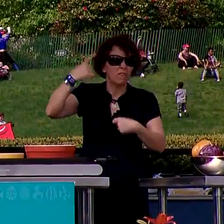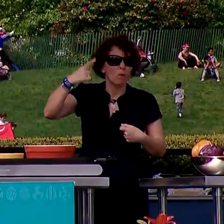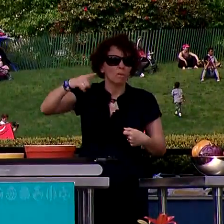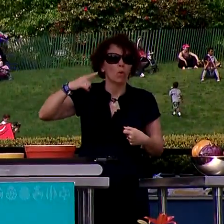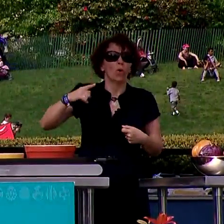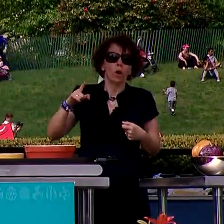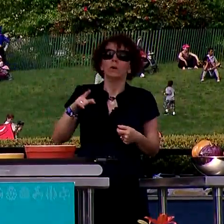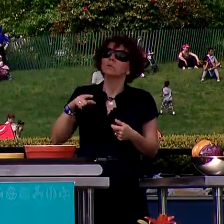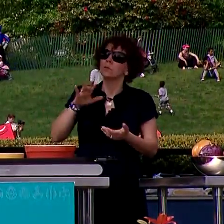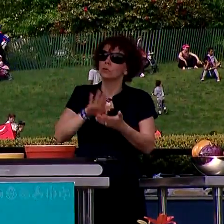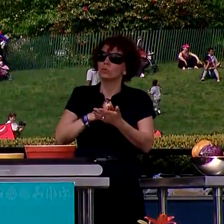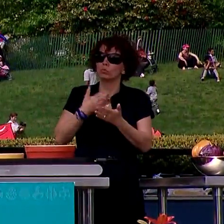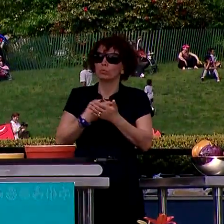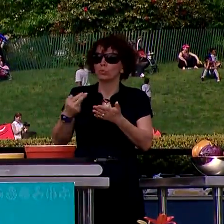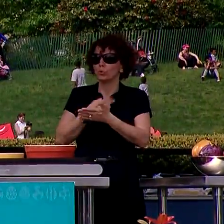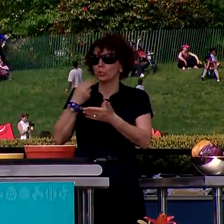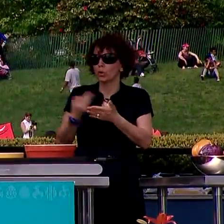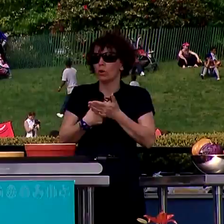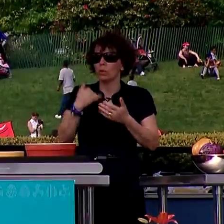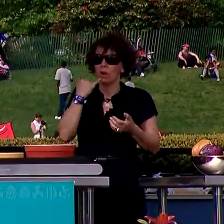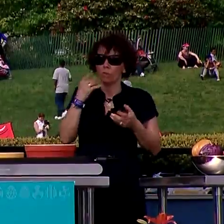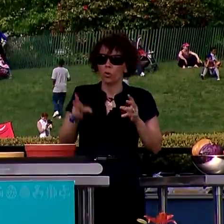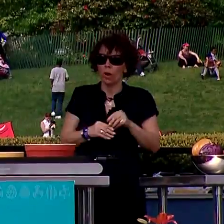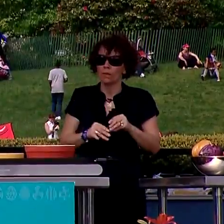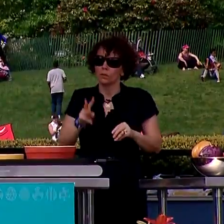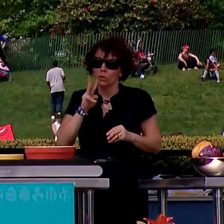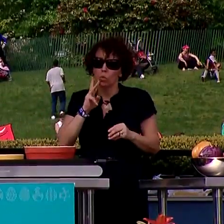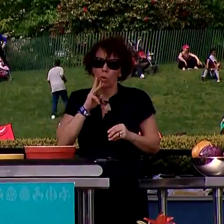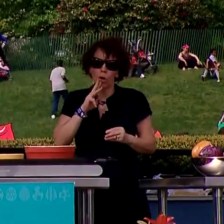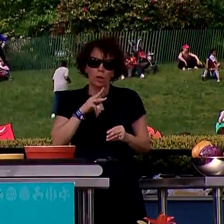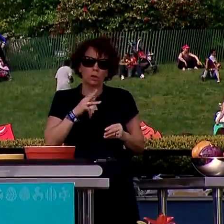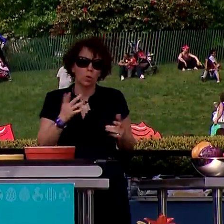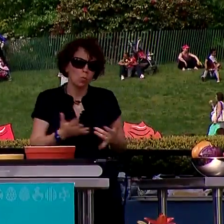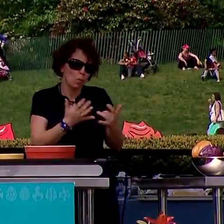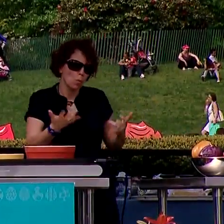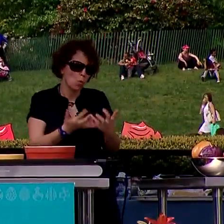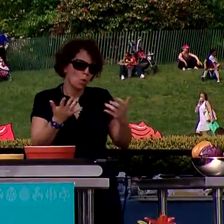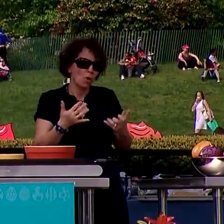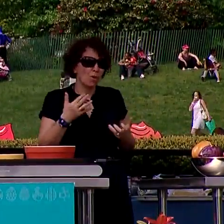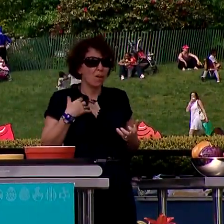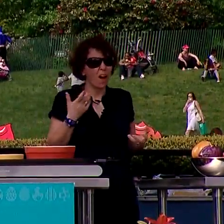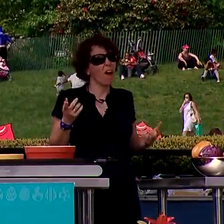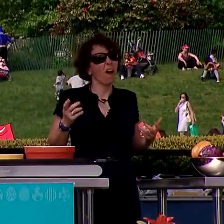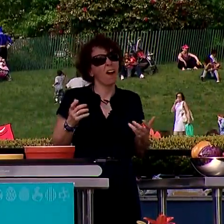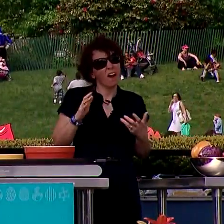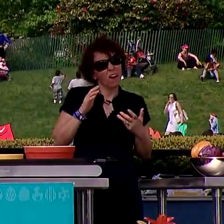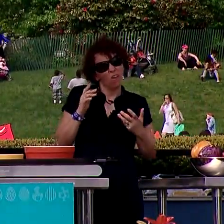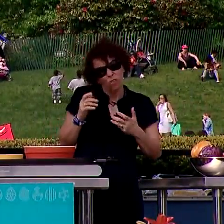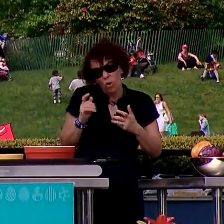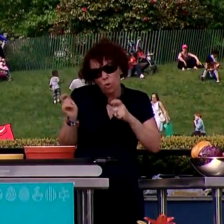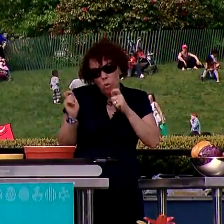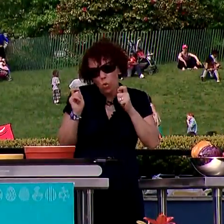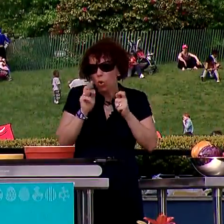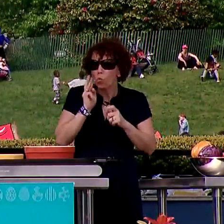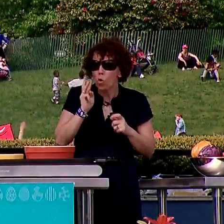So if you put this cob in water and you boil it, you have like a corn, like a corn water or a corn stock,